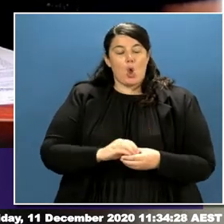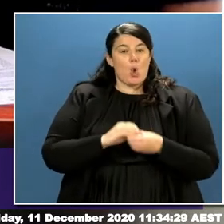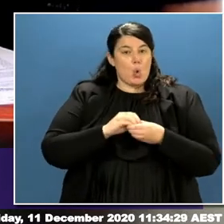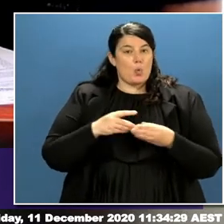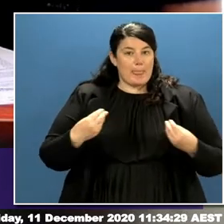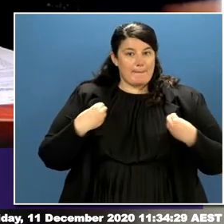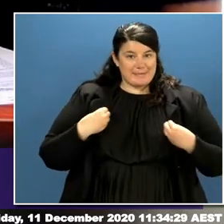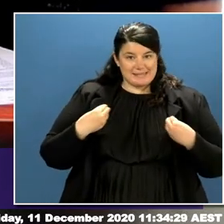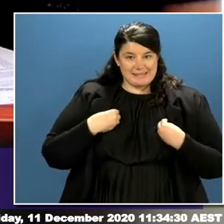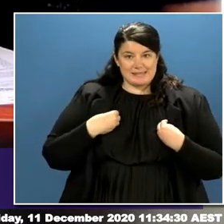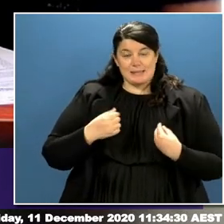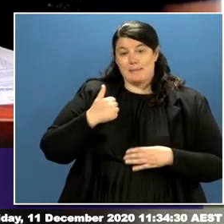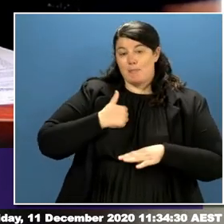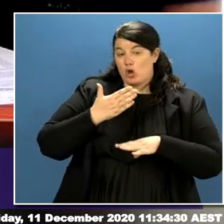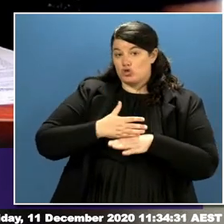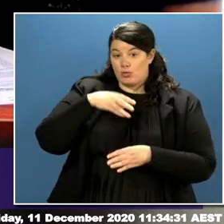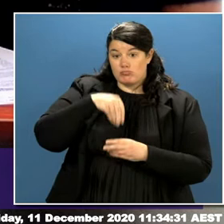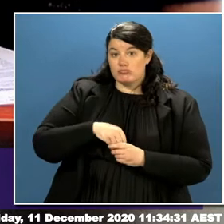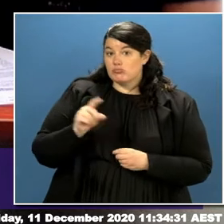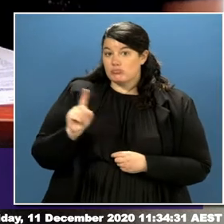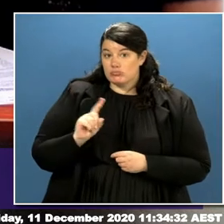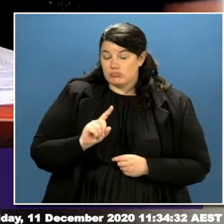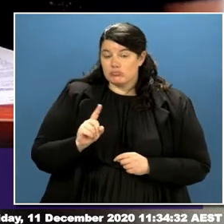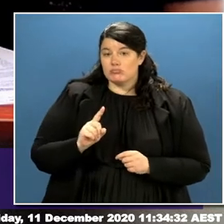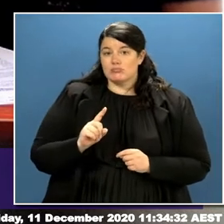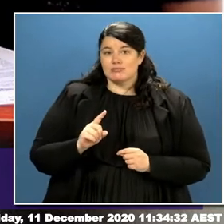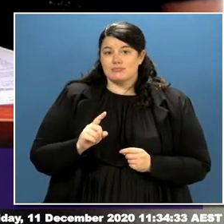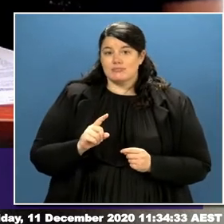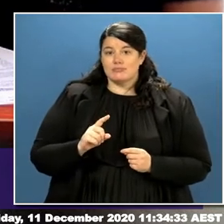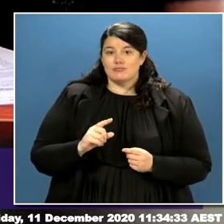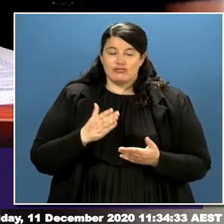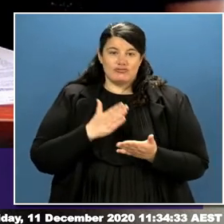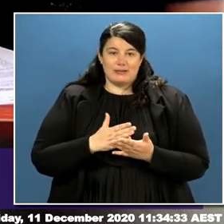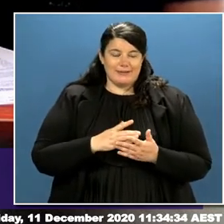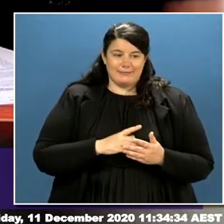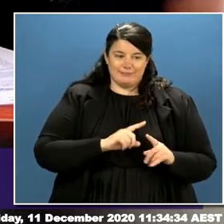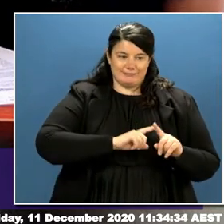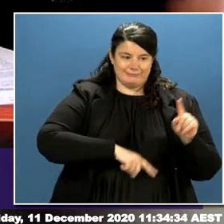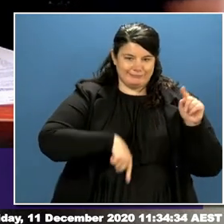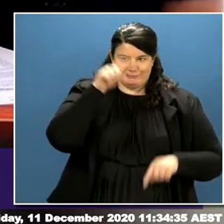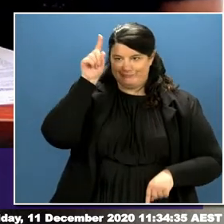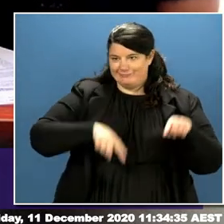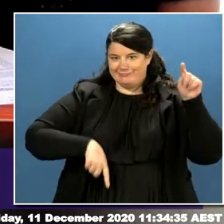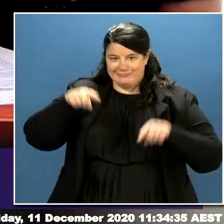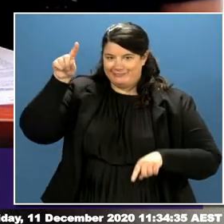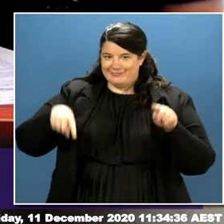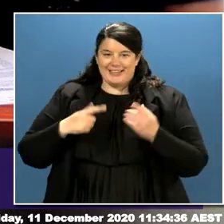And so my role entails pretty much a lot of things that are centred around consulting.